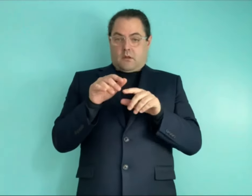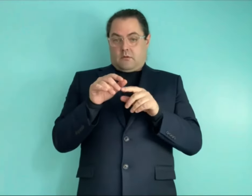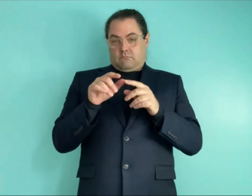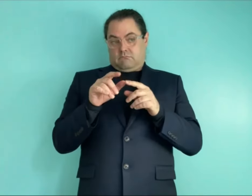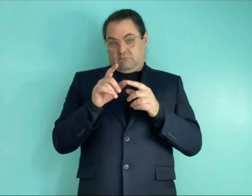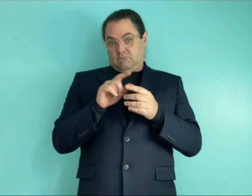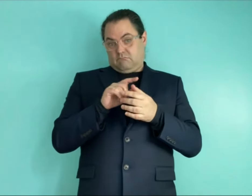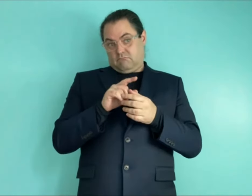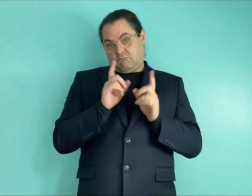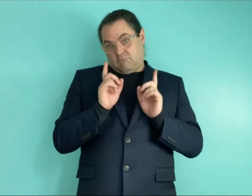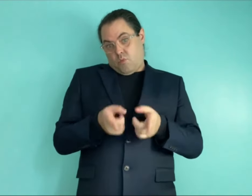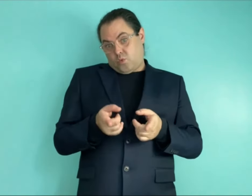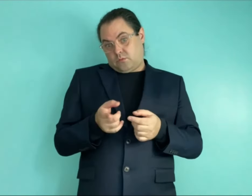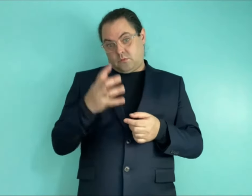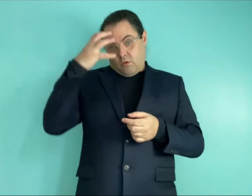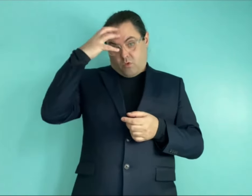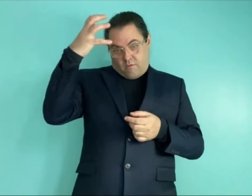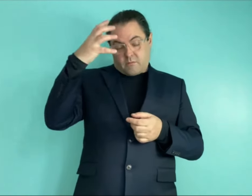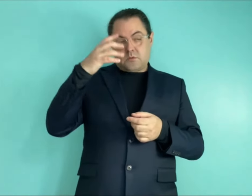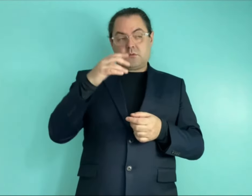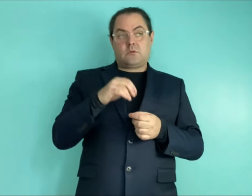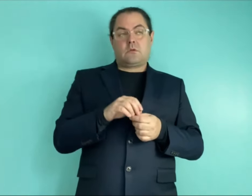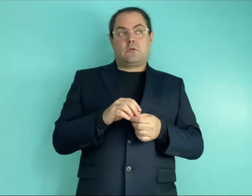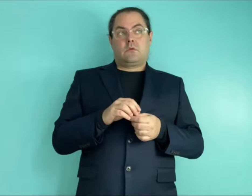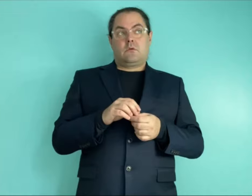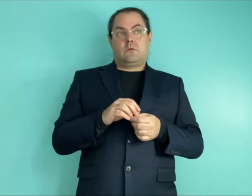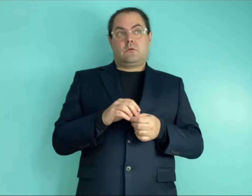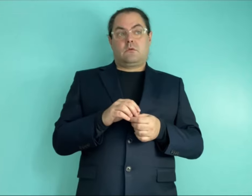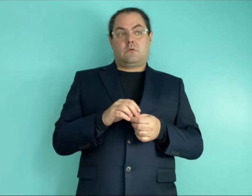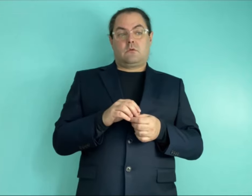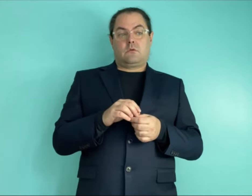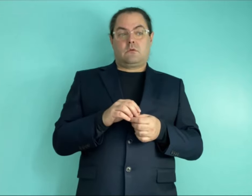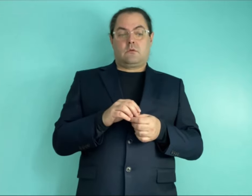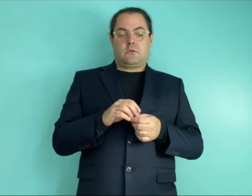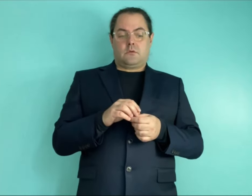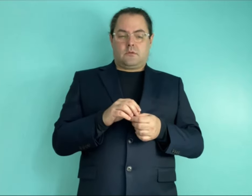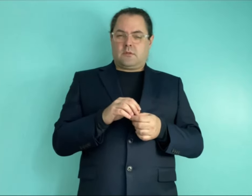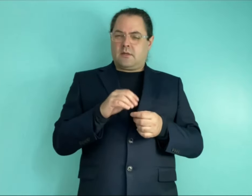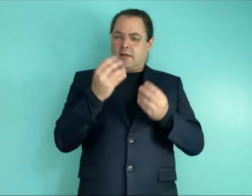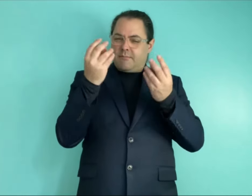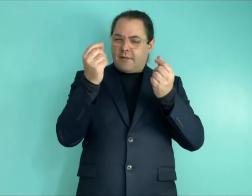are also required to take a destructive and budgetary measures to ensure that the principles